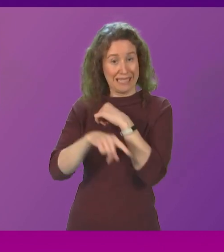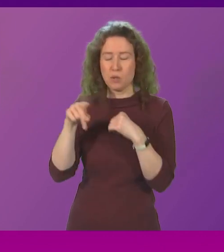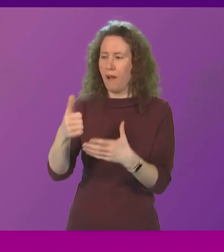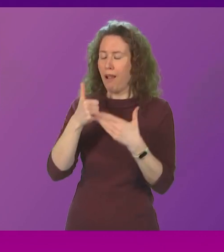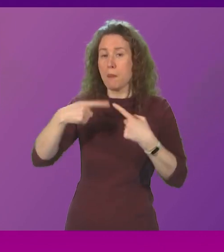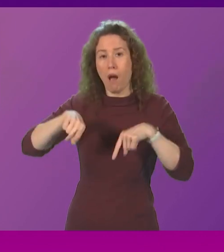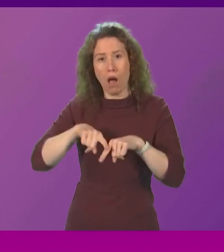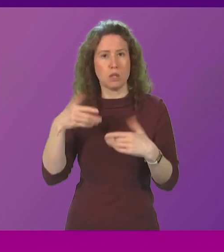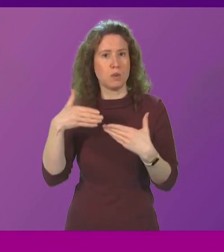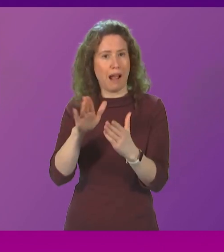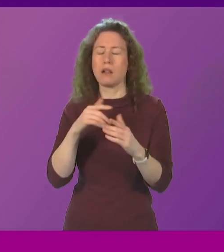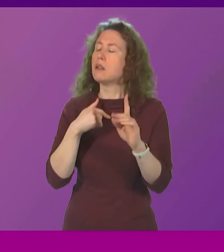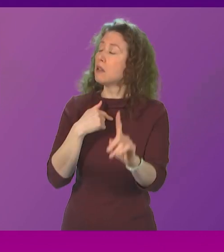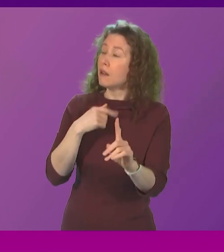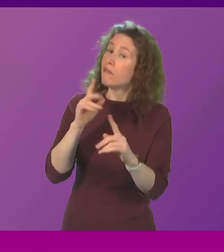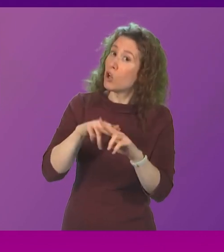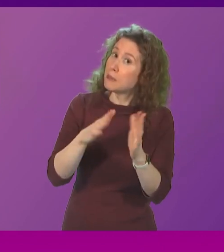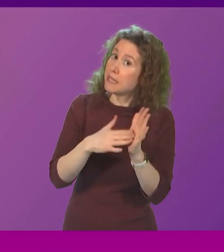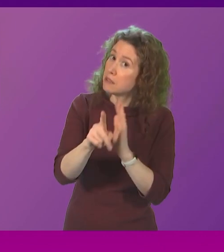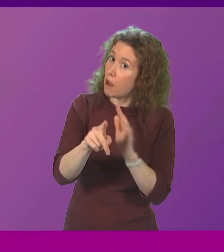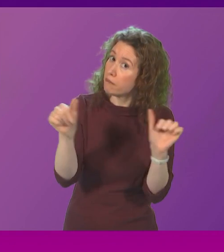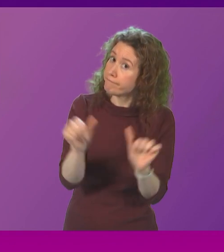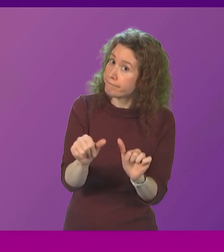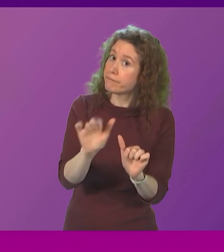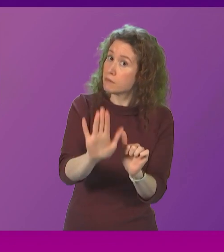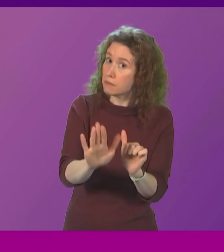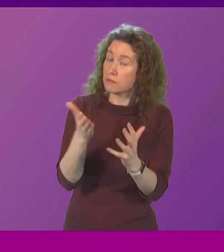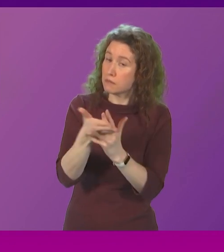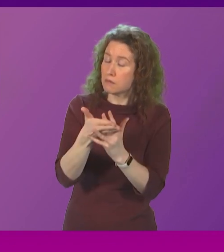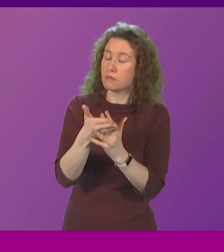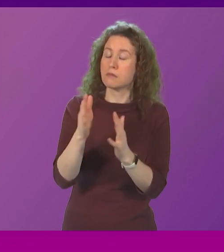tackle the effects of Westminster austerity.